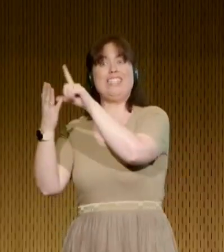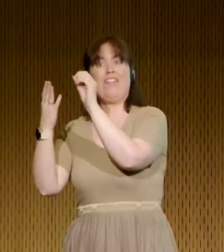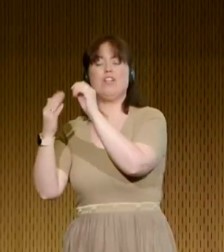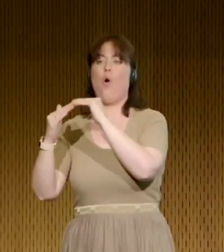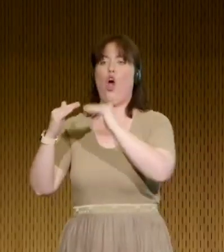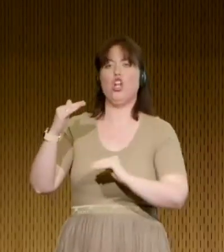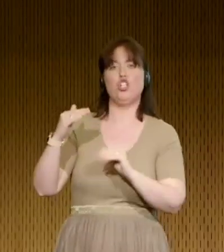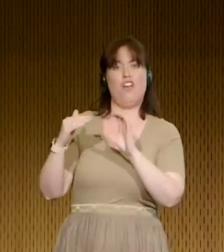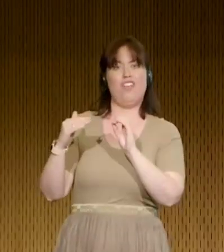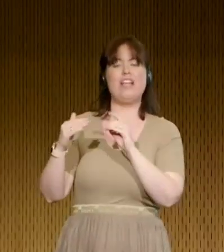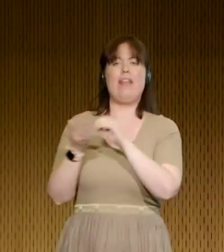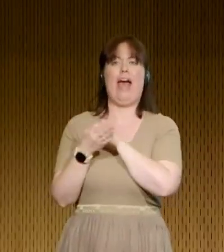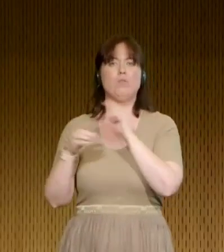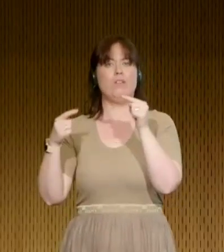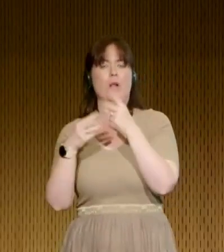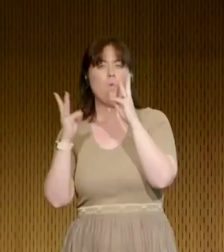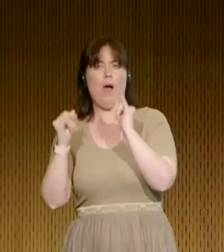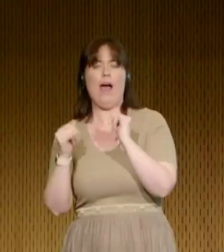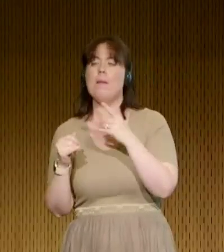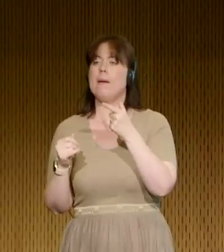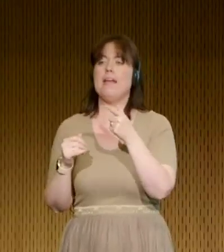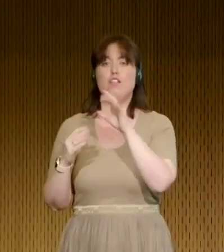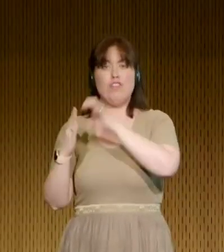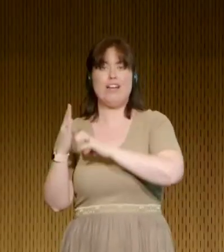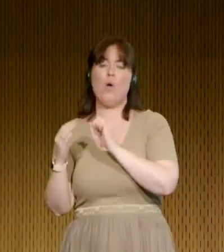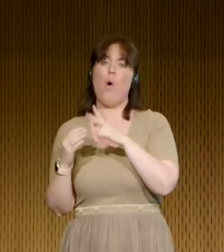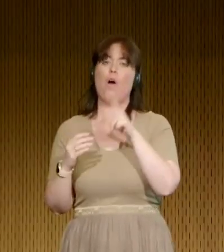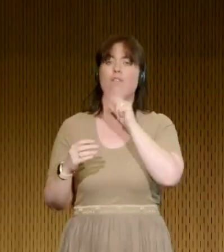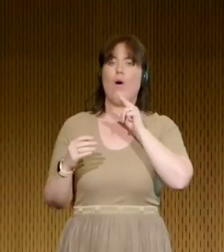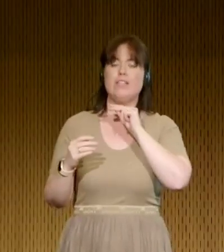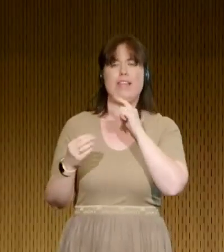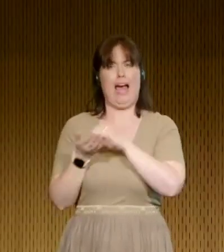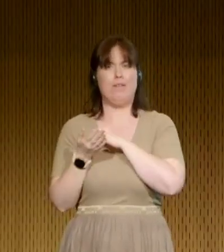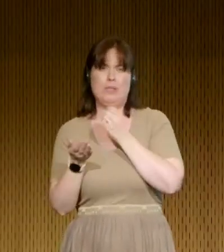either in a written format or in a voice memo. But we do need justification for marks that they give